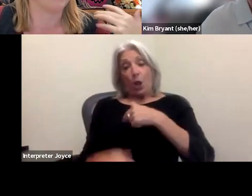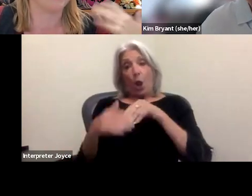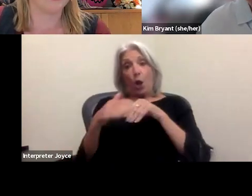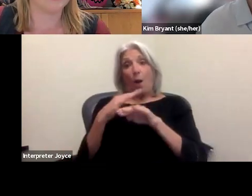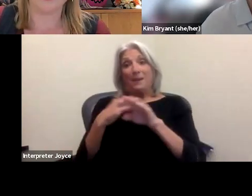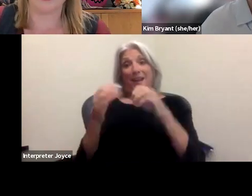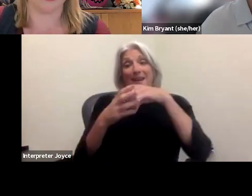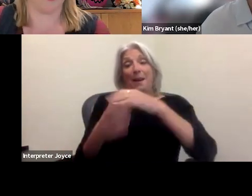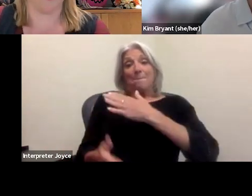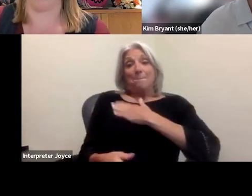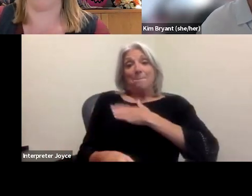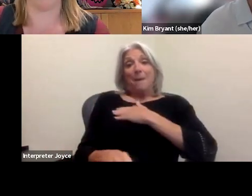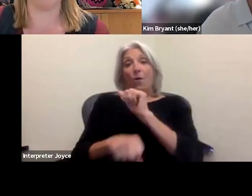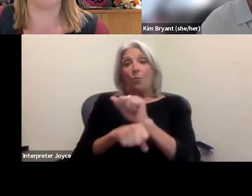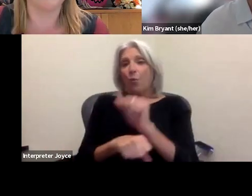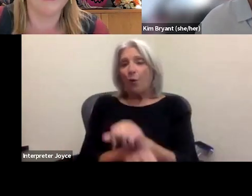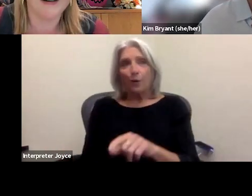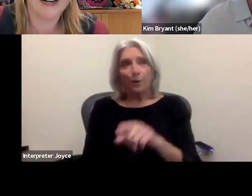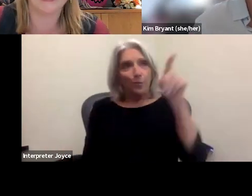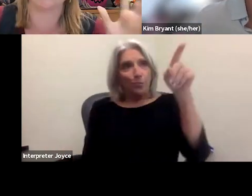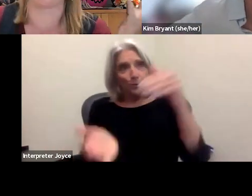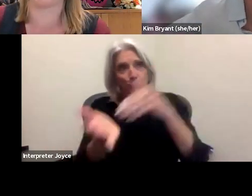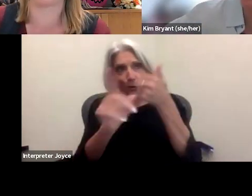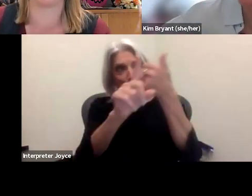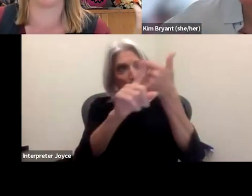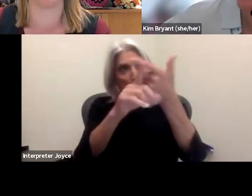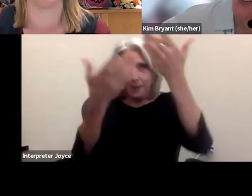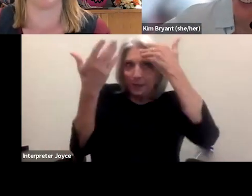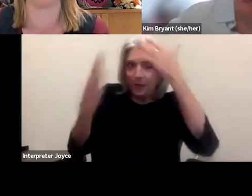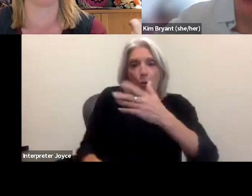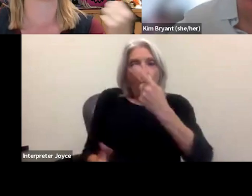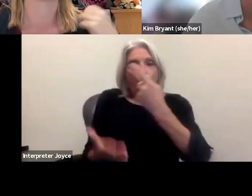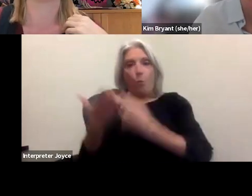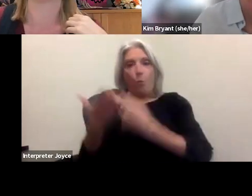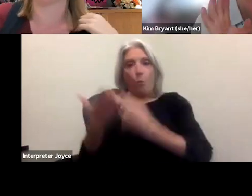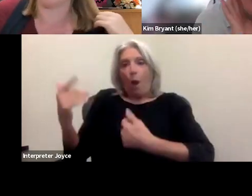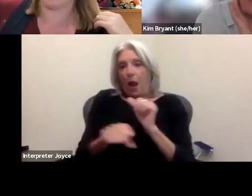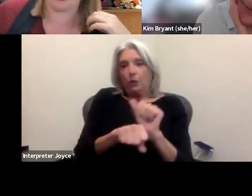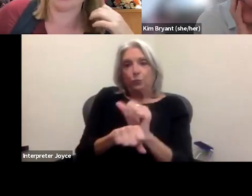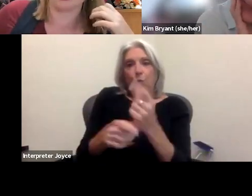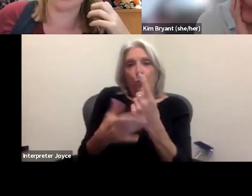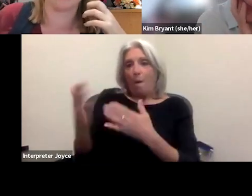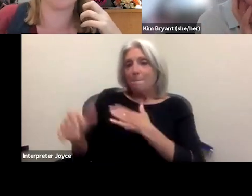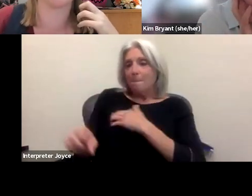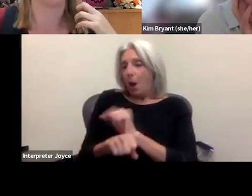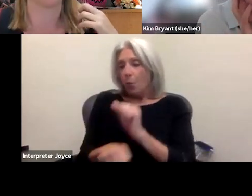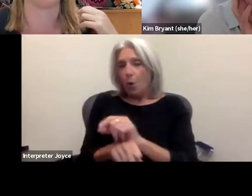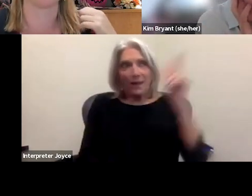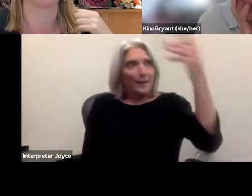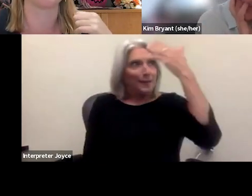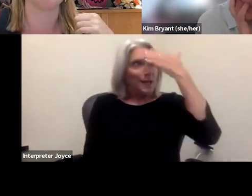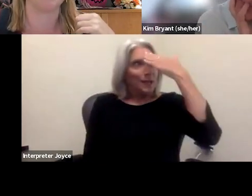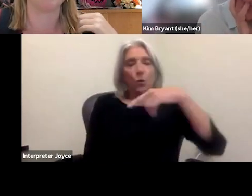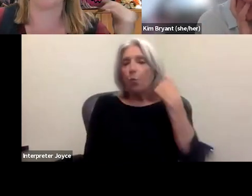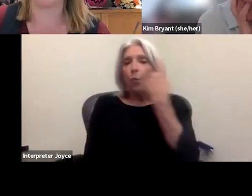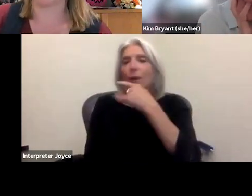He know what I do. Like, vaguely he knows what I do. He doesn't know what this campus looks like in terms of mobility.